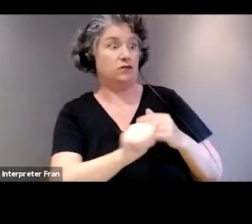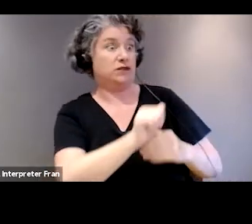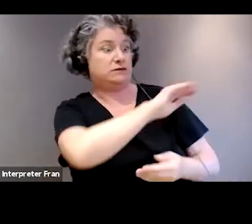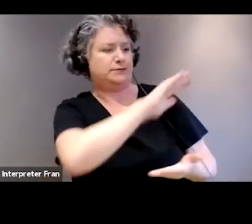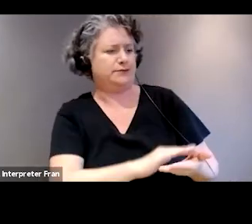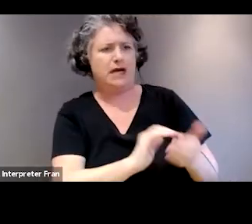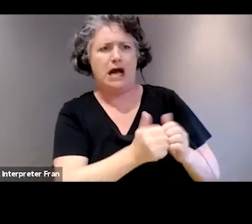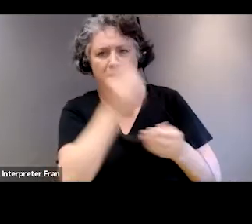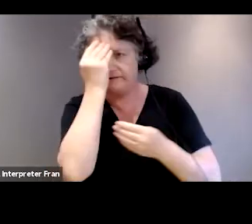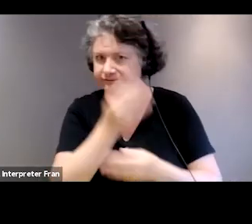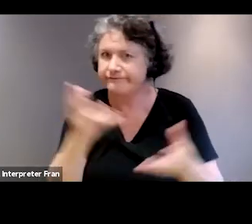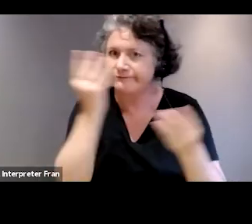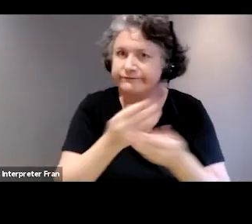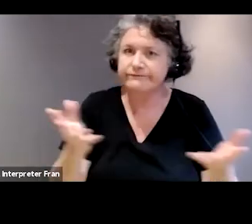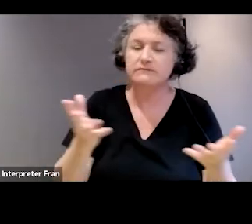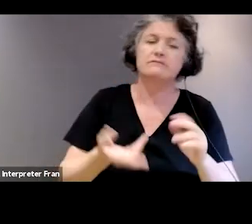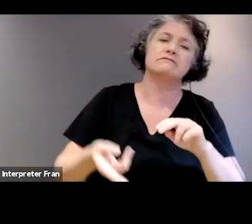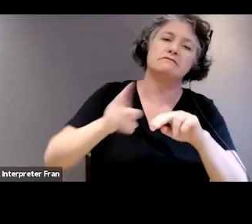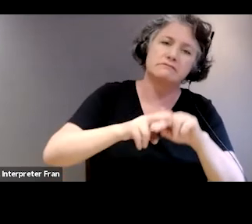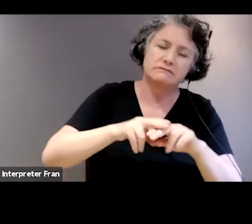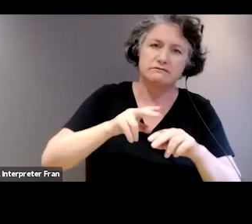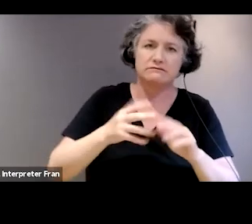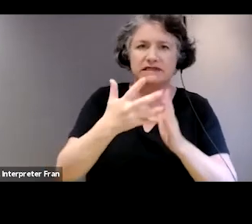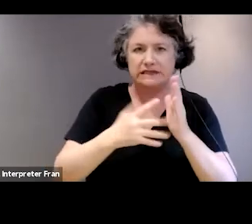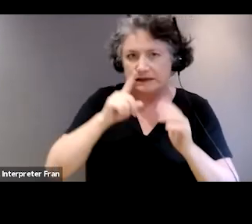objections of the test scores are threefold for the task force needs to make